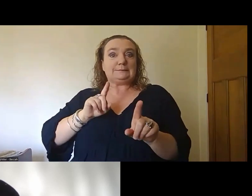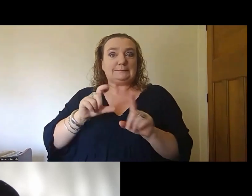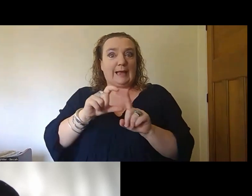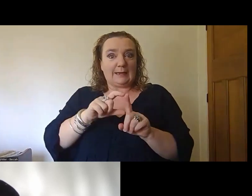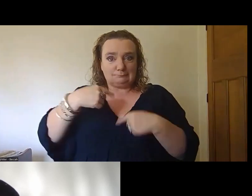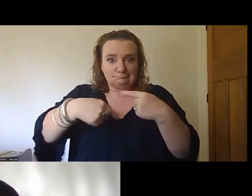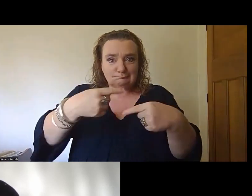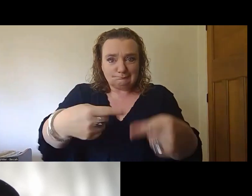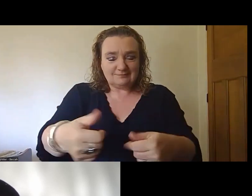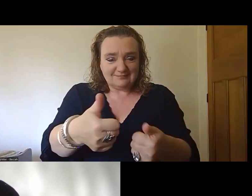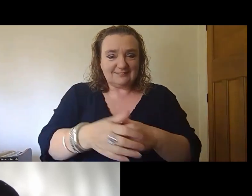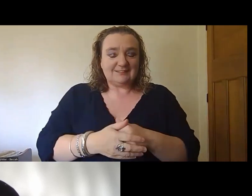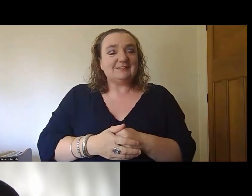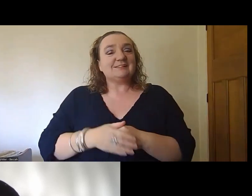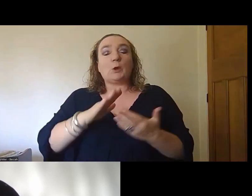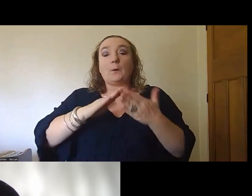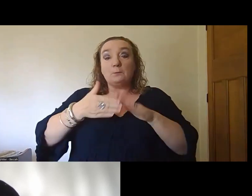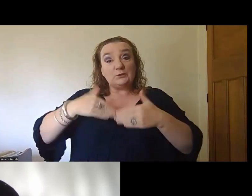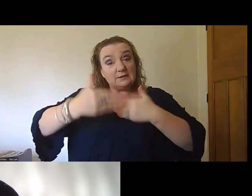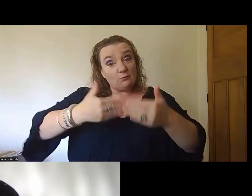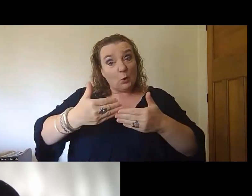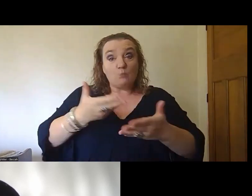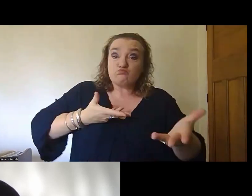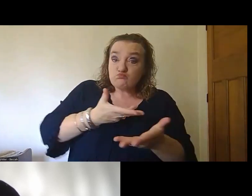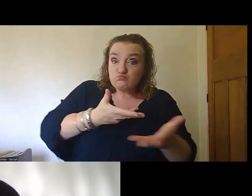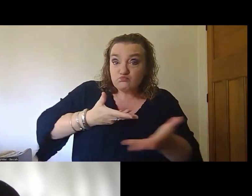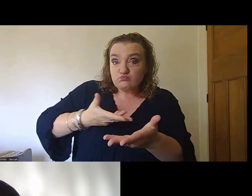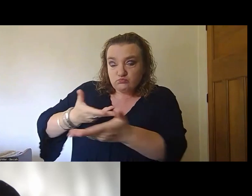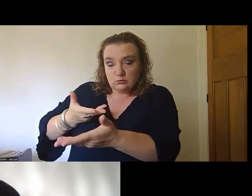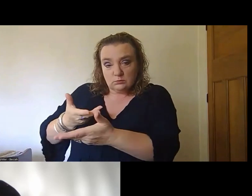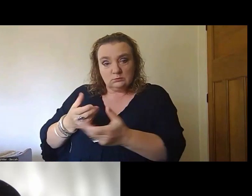with those, you know, conversations about understanding EGL,